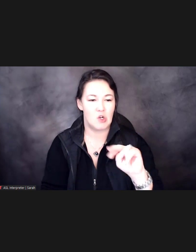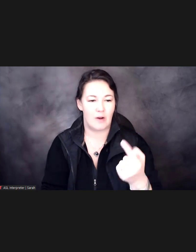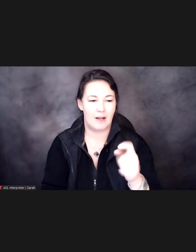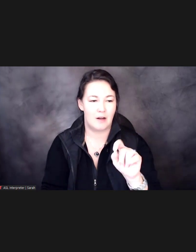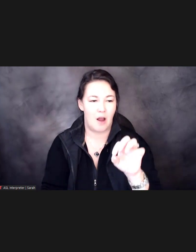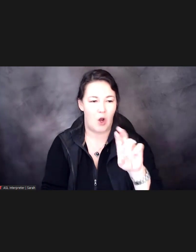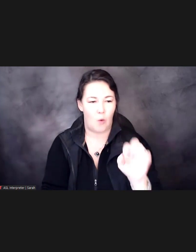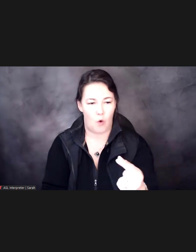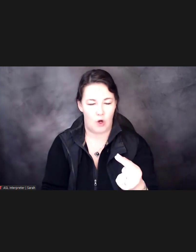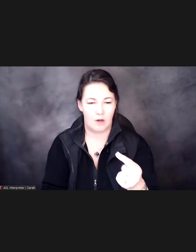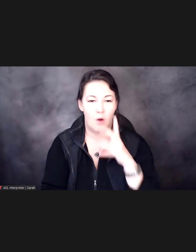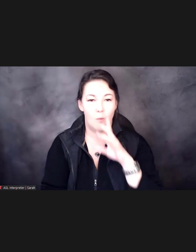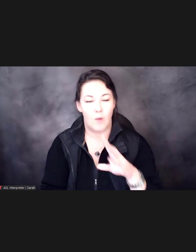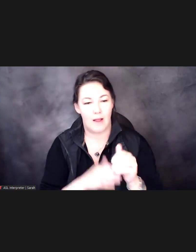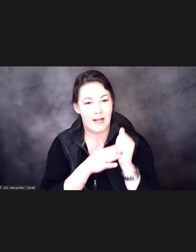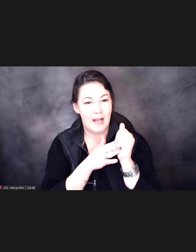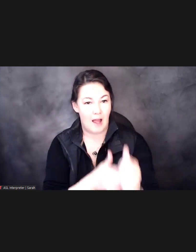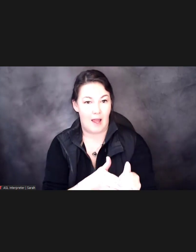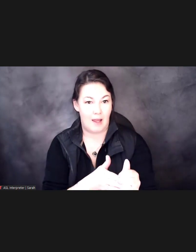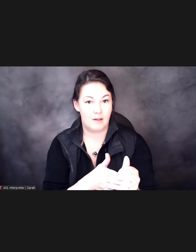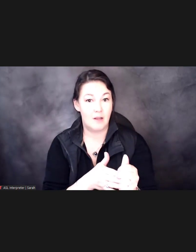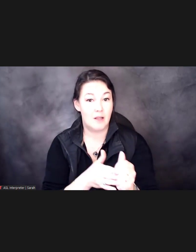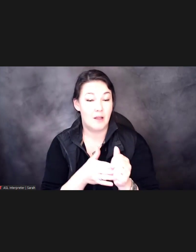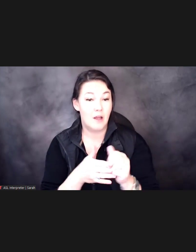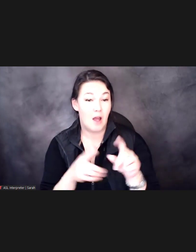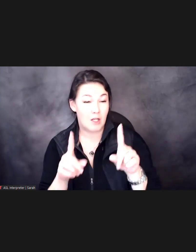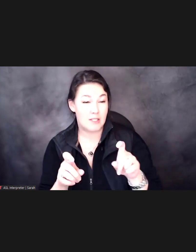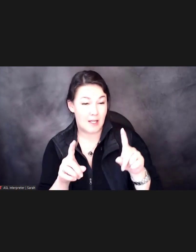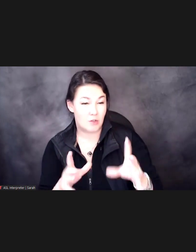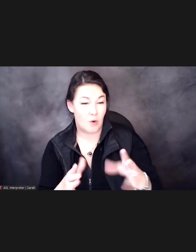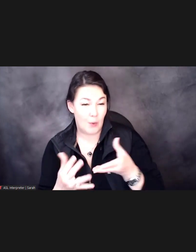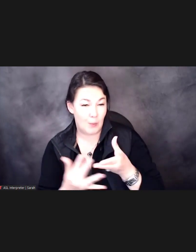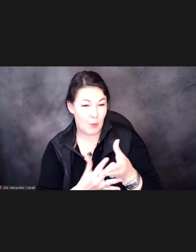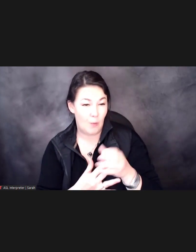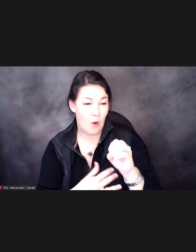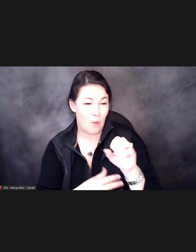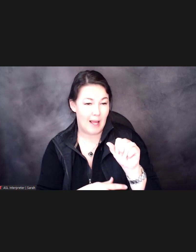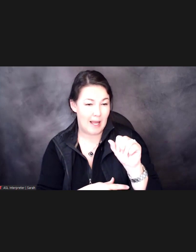guides a screener through the OAE screening process, and it's